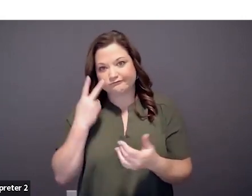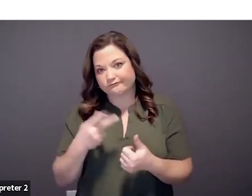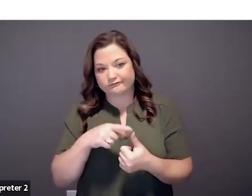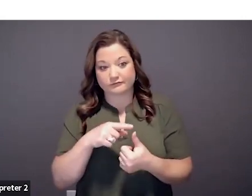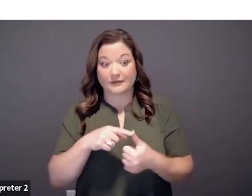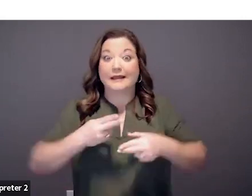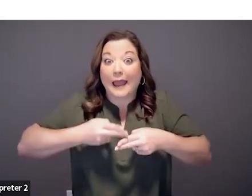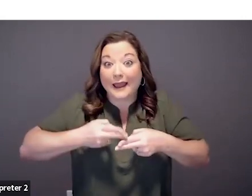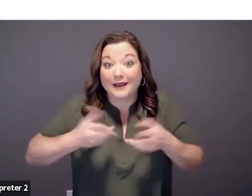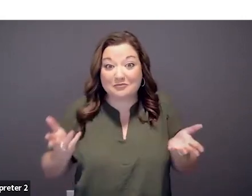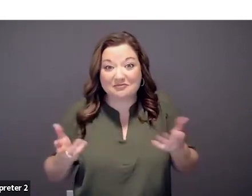or may not have been a single field